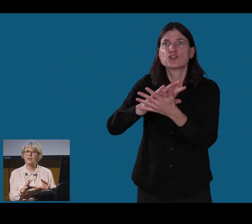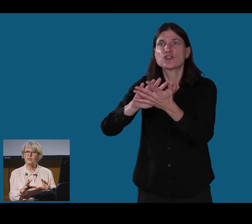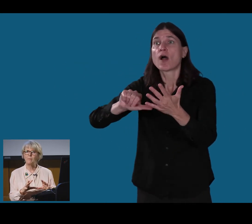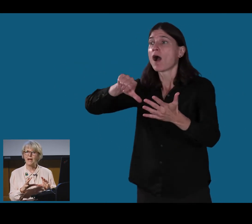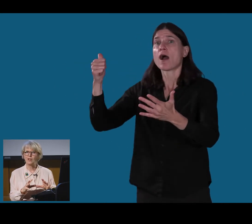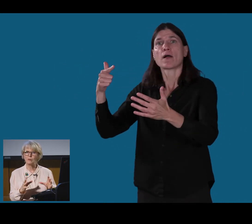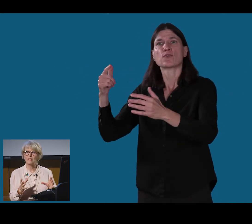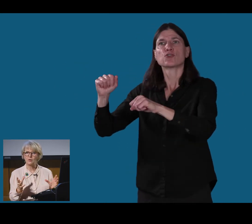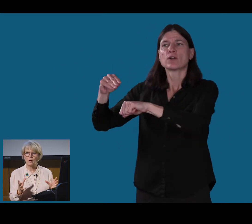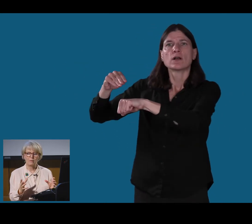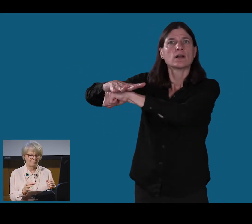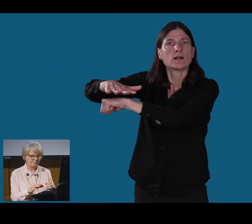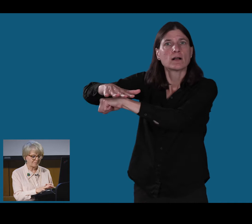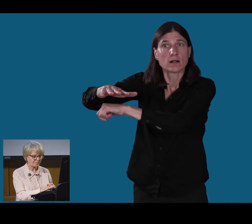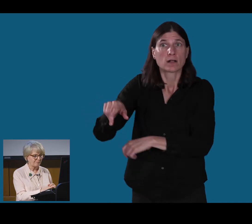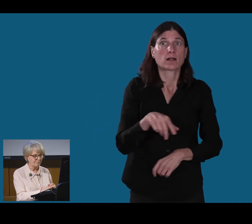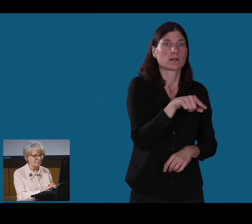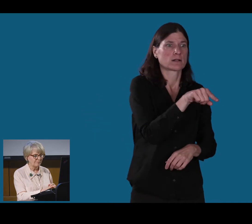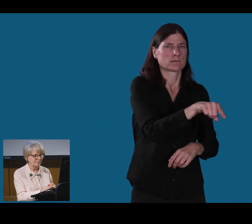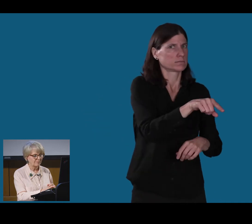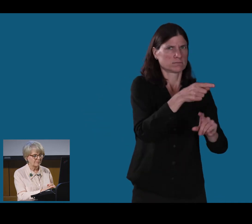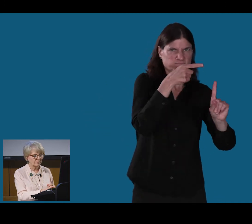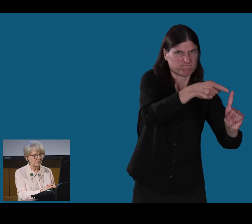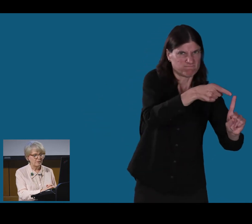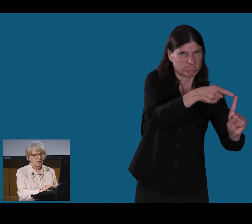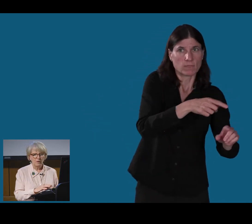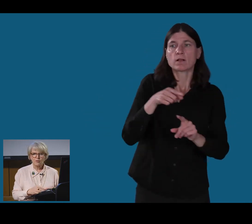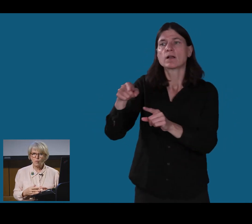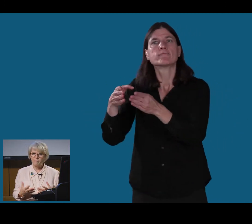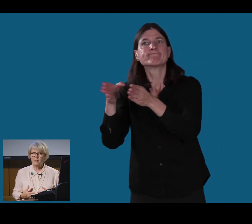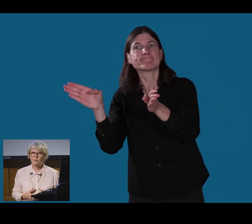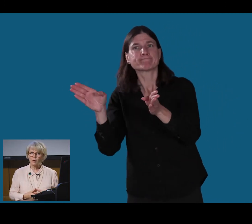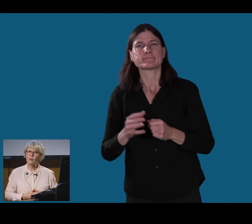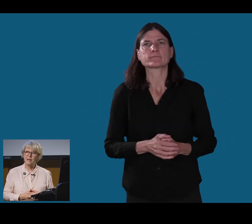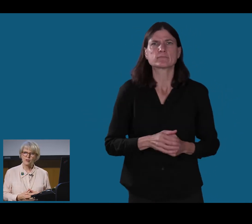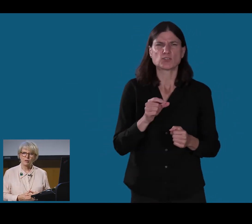we measure them accurately, as well. So what makes for a good measure?